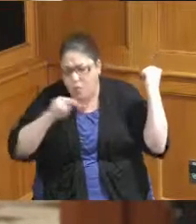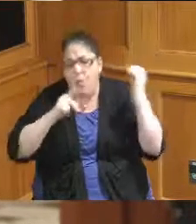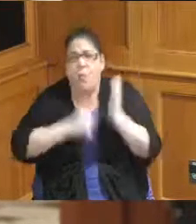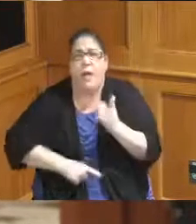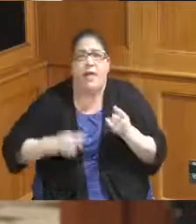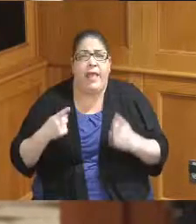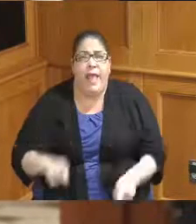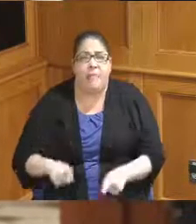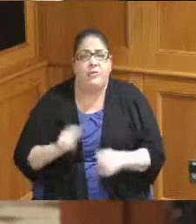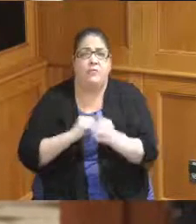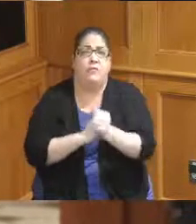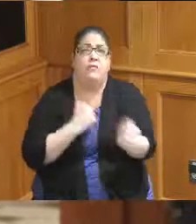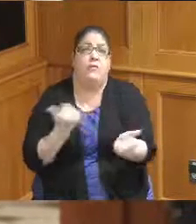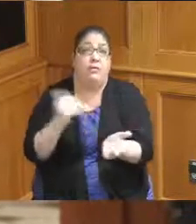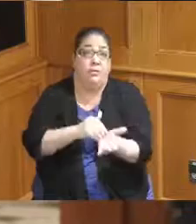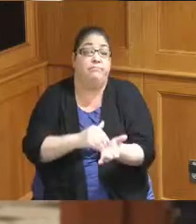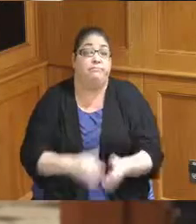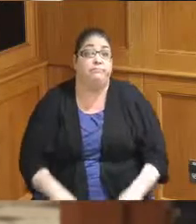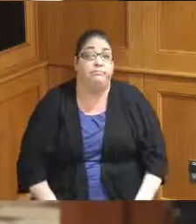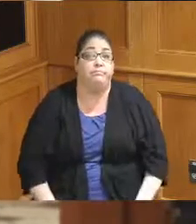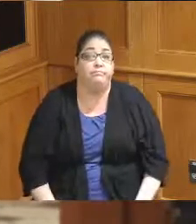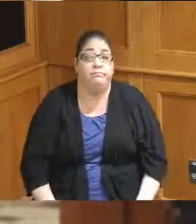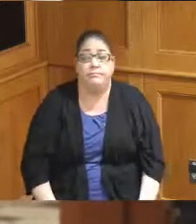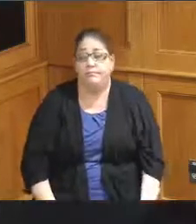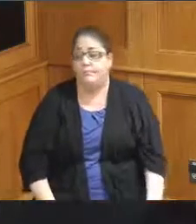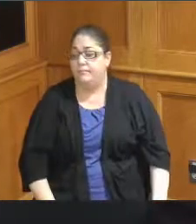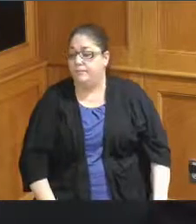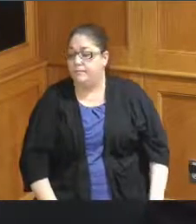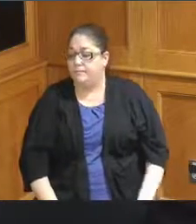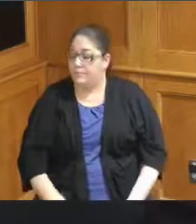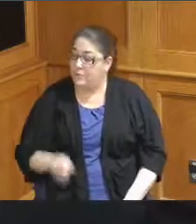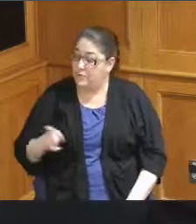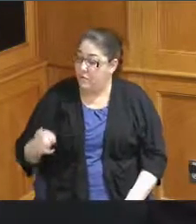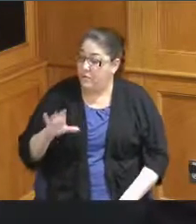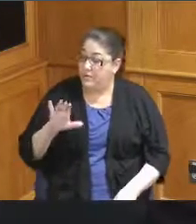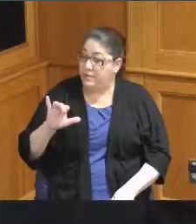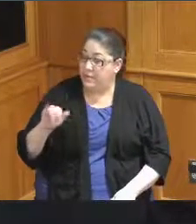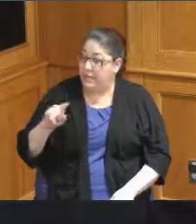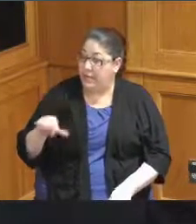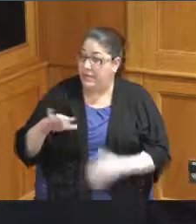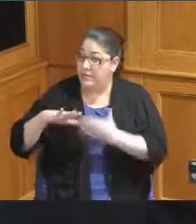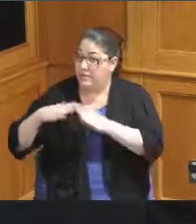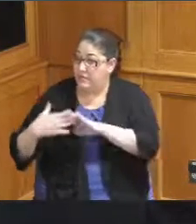doesn't happen again so the city of collaboration with you is working together to see where their